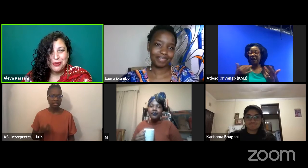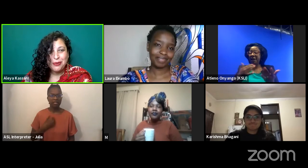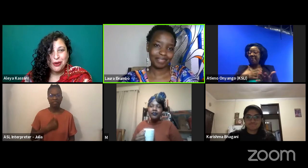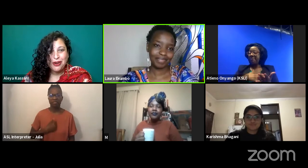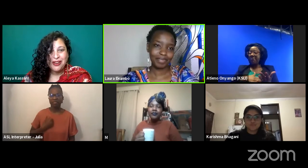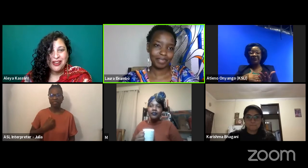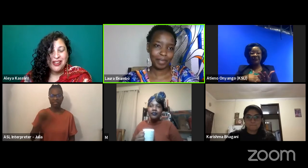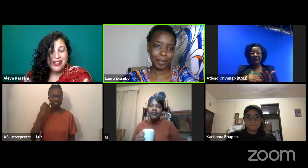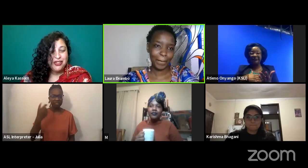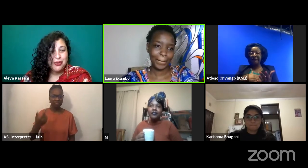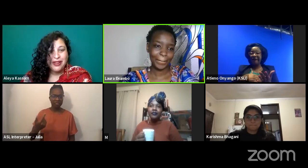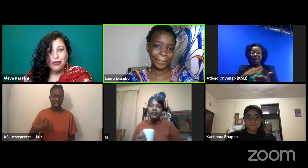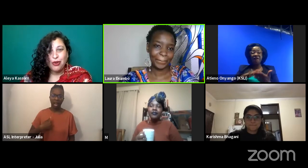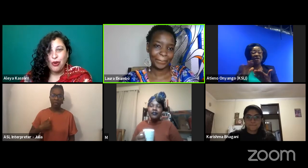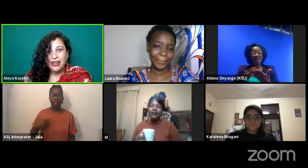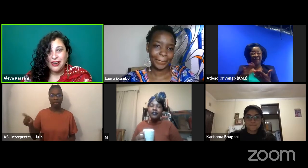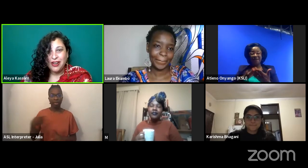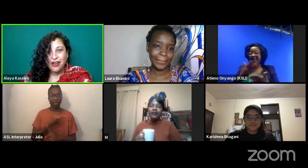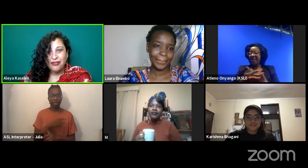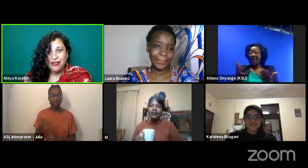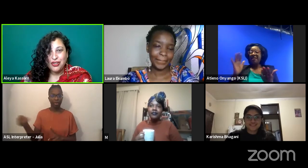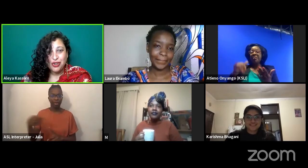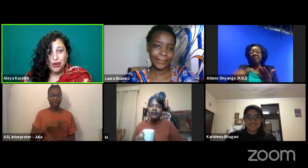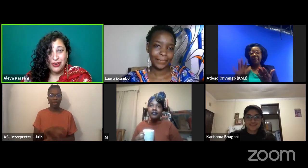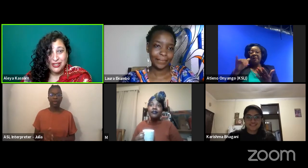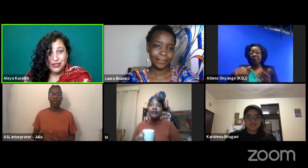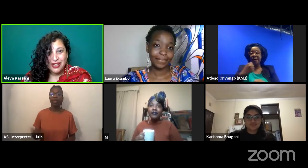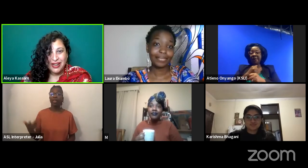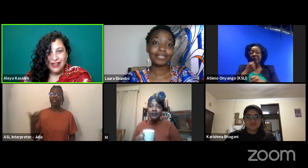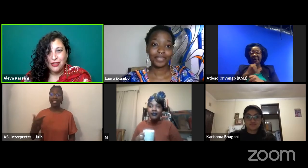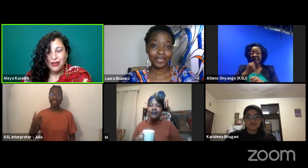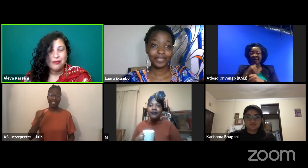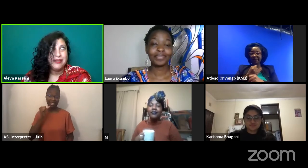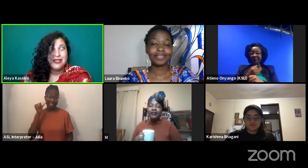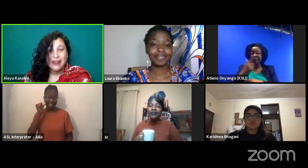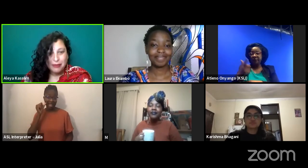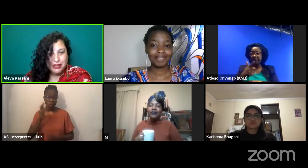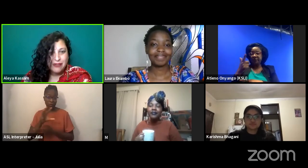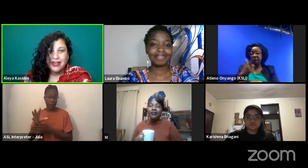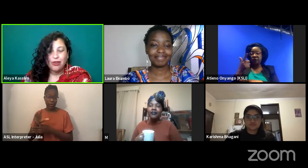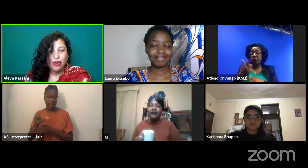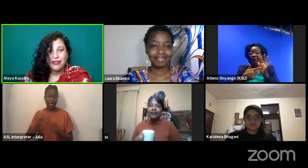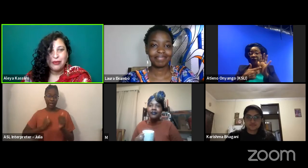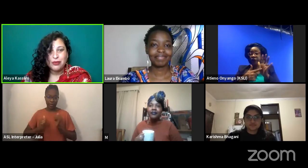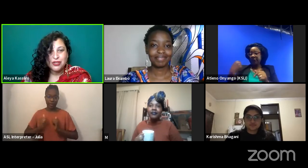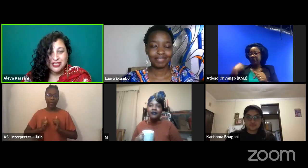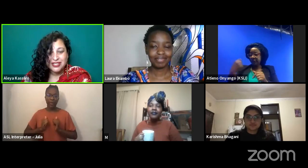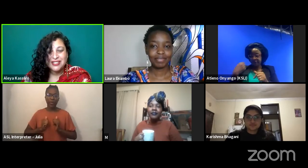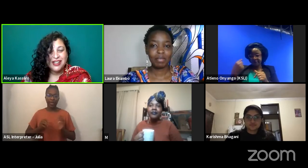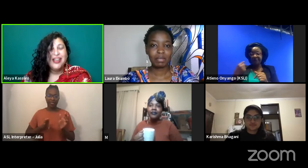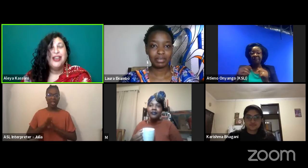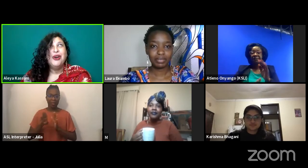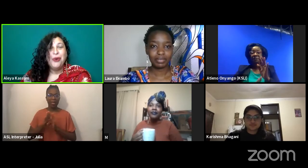We were doing a recording of a show yesterday and the development of it and all of that was just